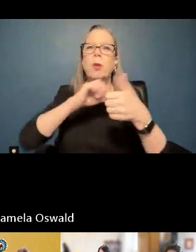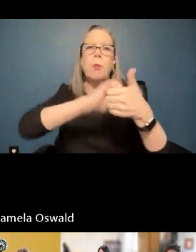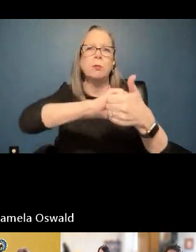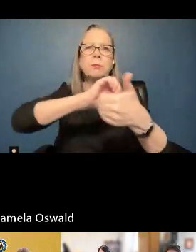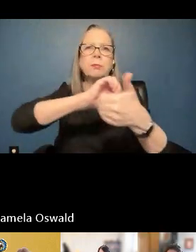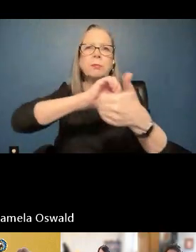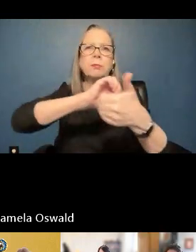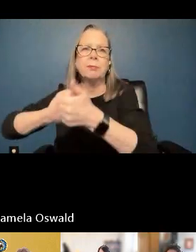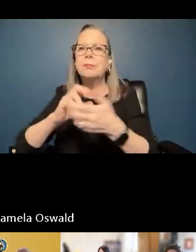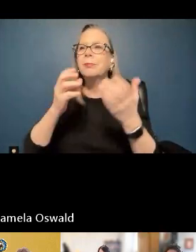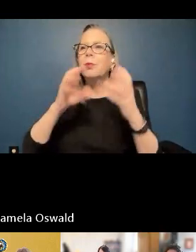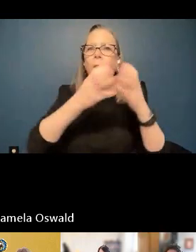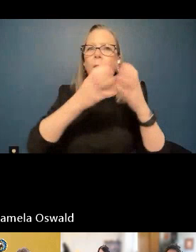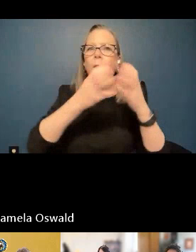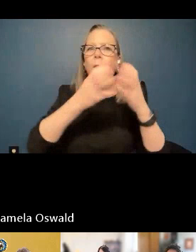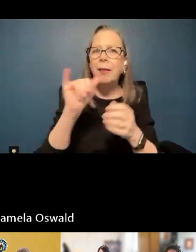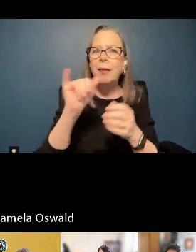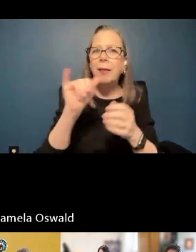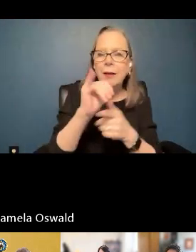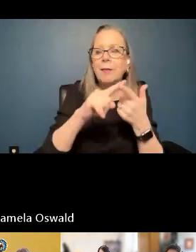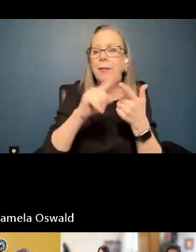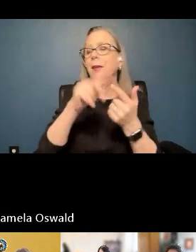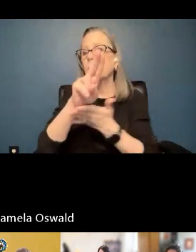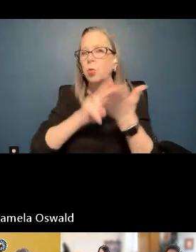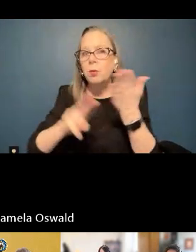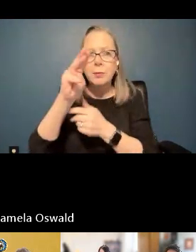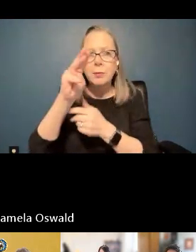the University of Minnesota Institute on Communication and the Center for